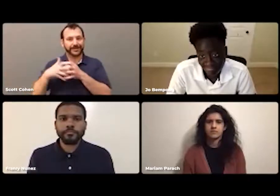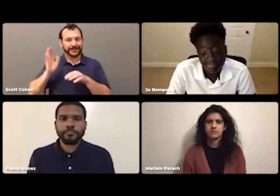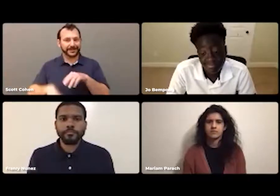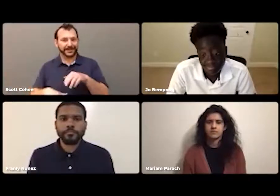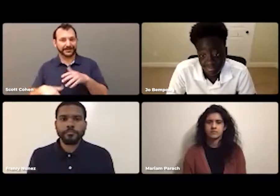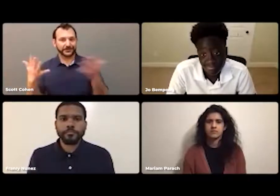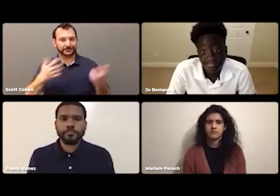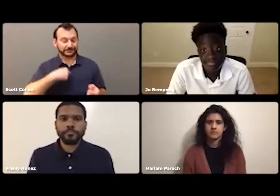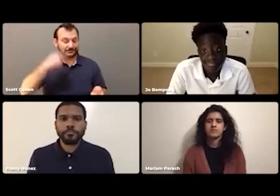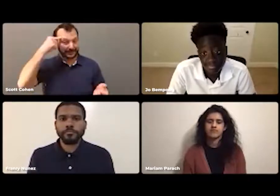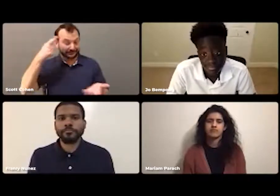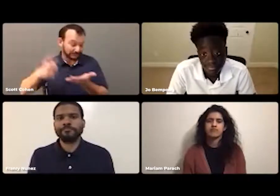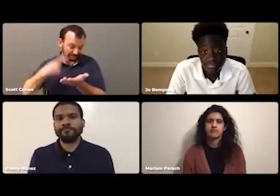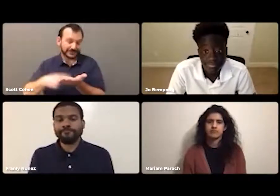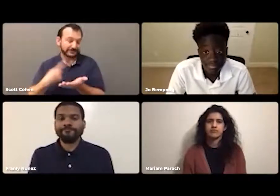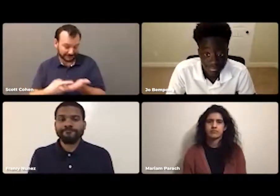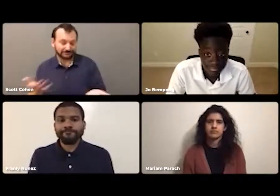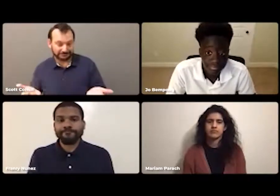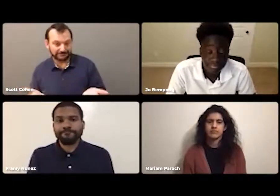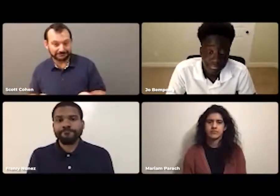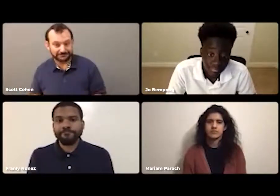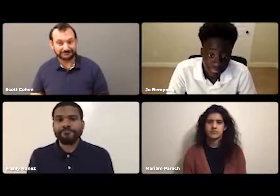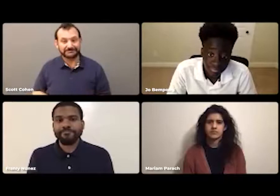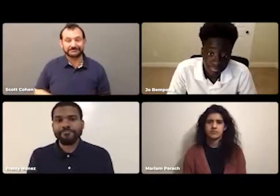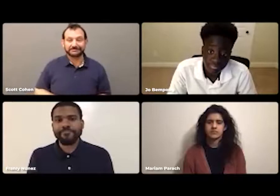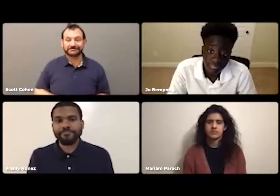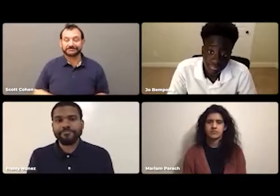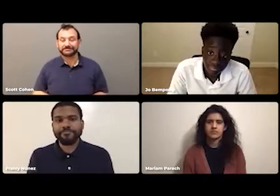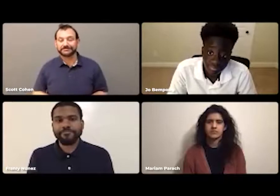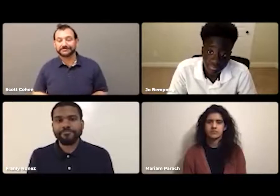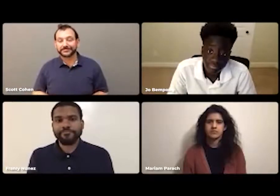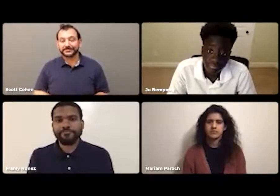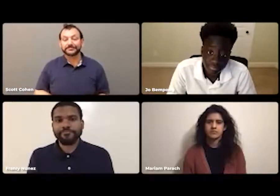And, sometimes people might realize, and be fascinated with, a whole different field from